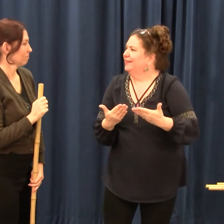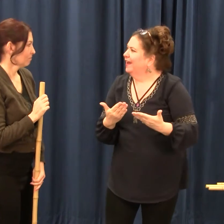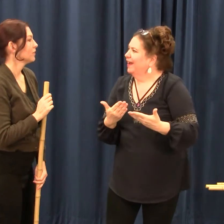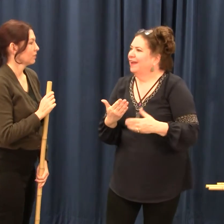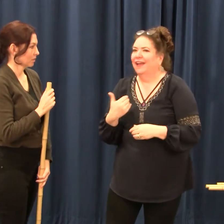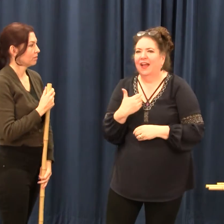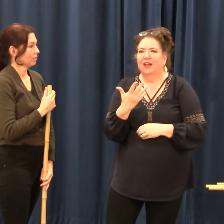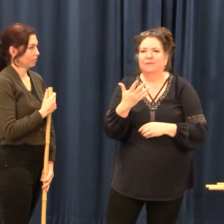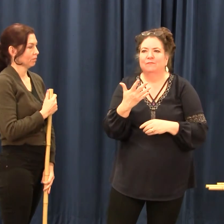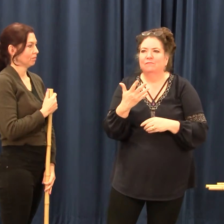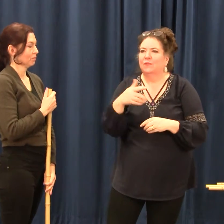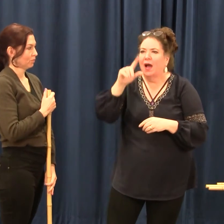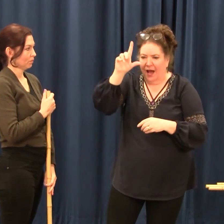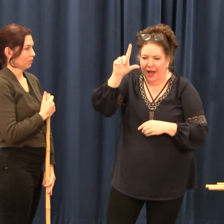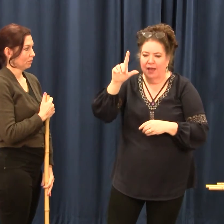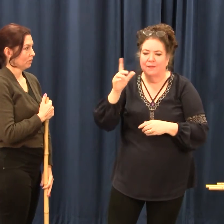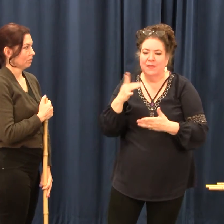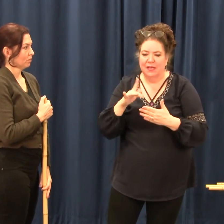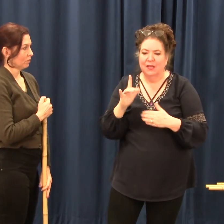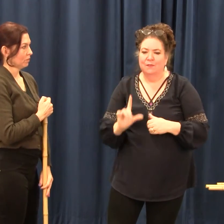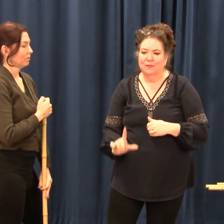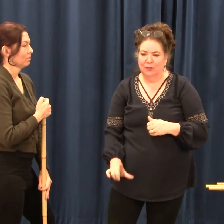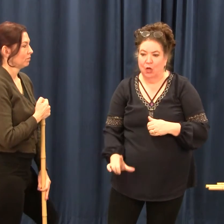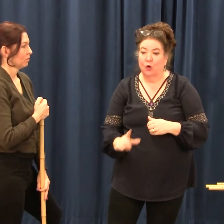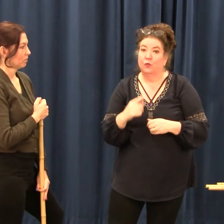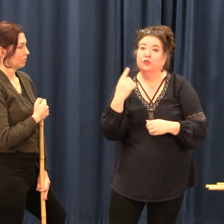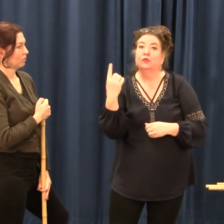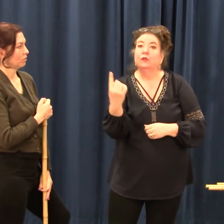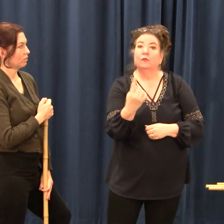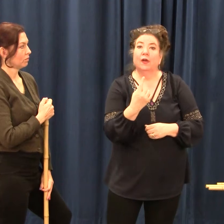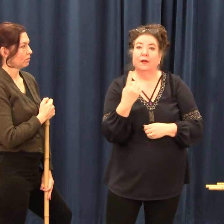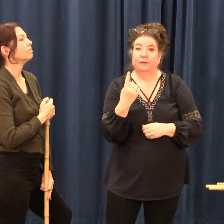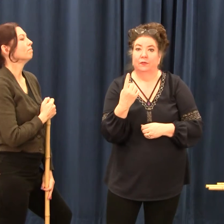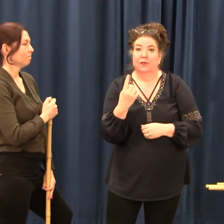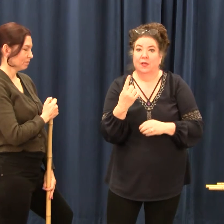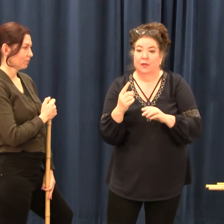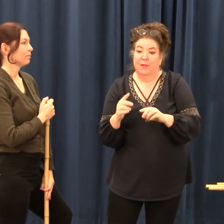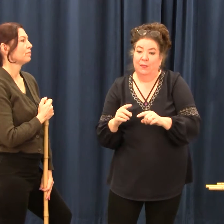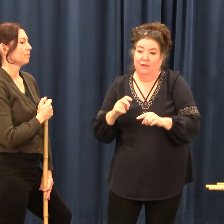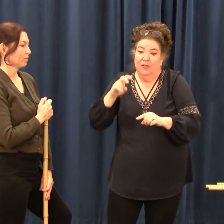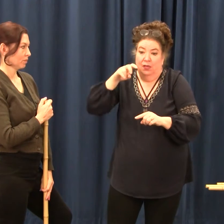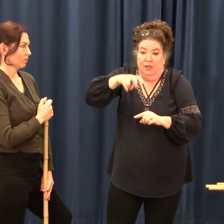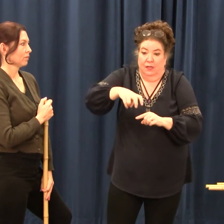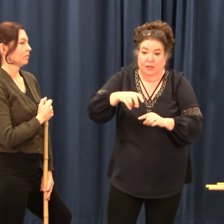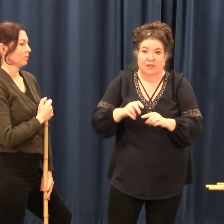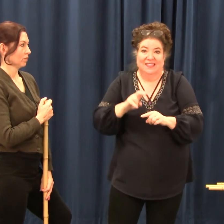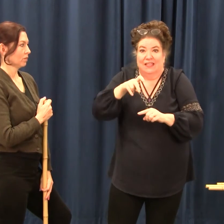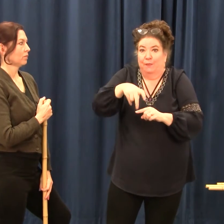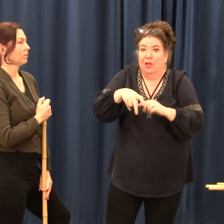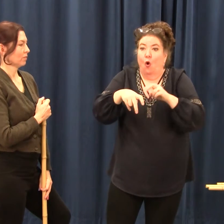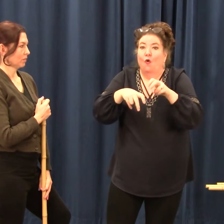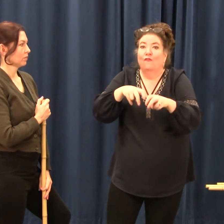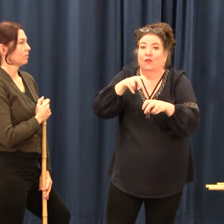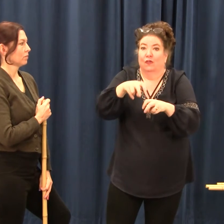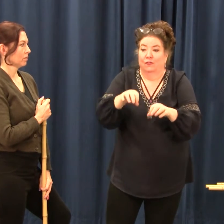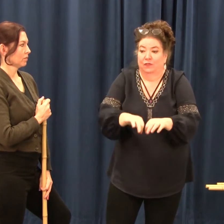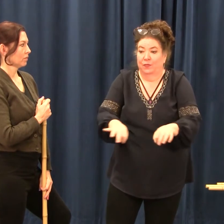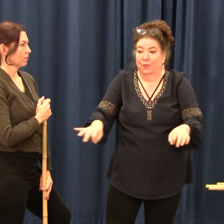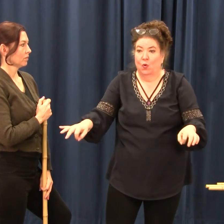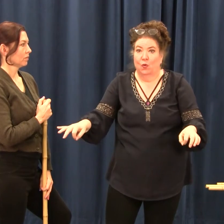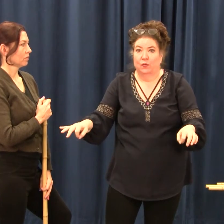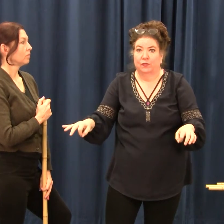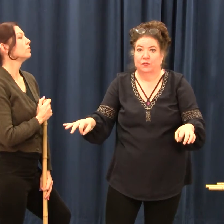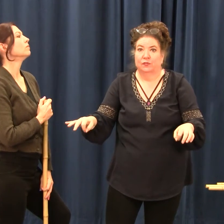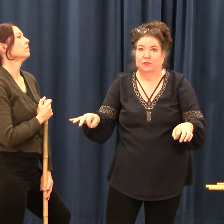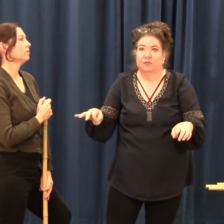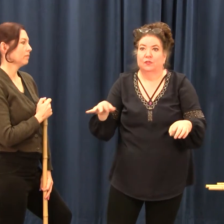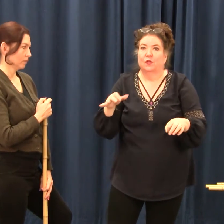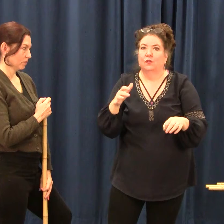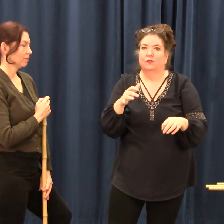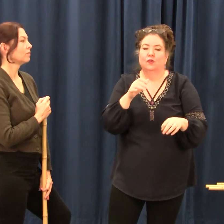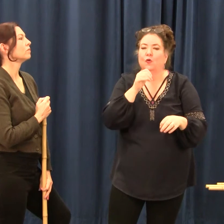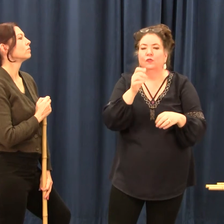Yeah.. high, medium, low, turning around.. maybe even stepping over the poles. So don't